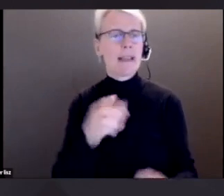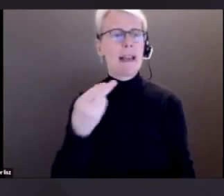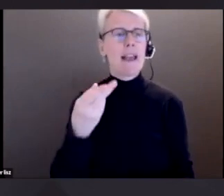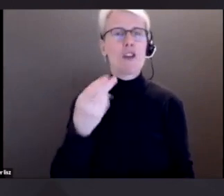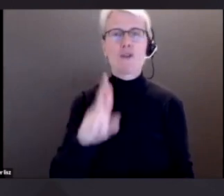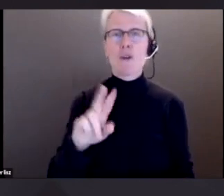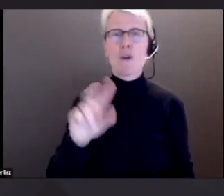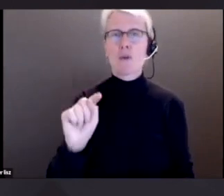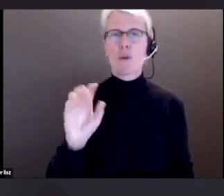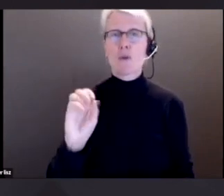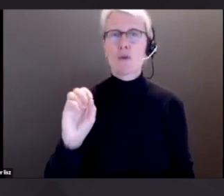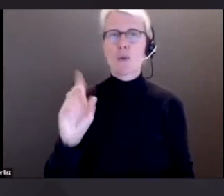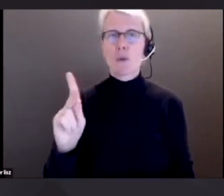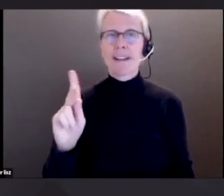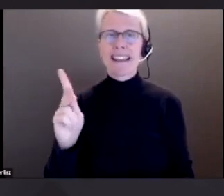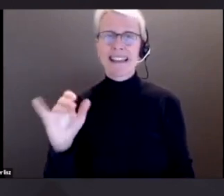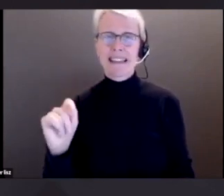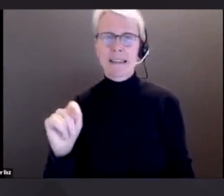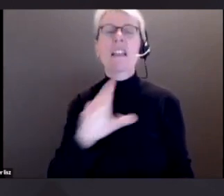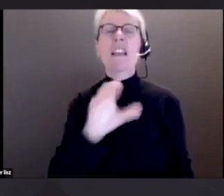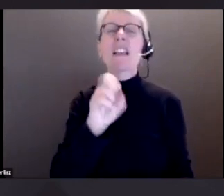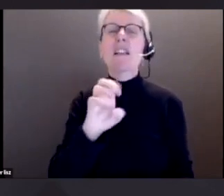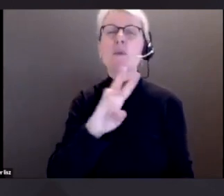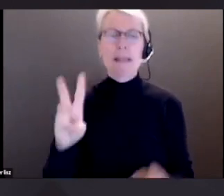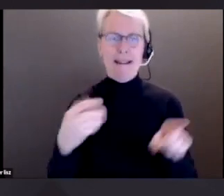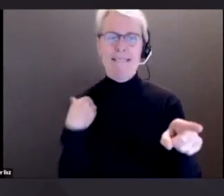Ashley will also share the link in the chat box shortly.